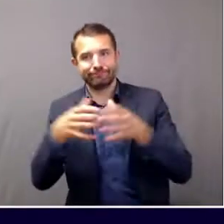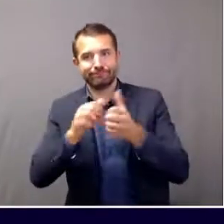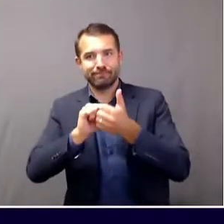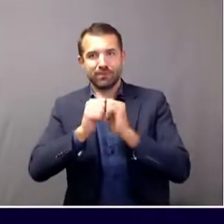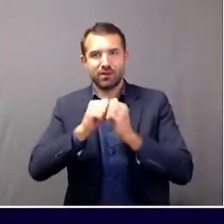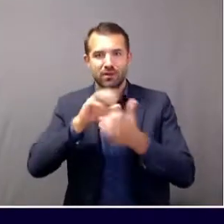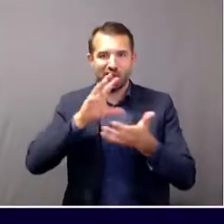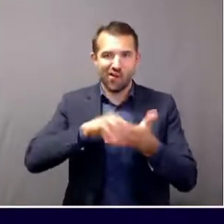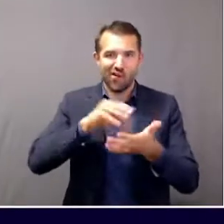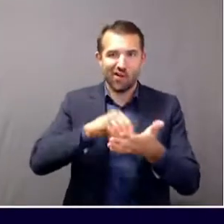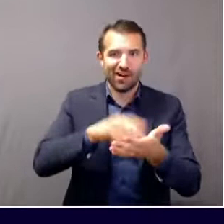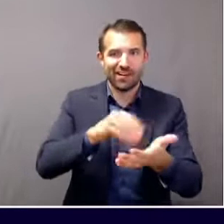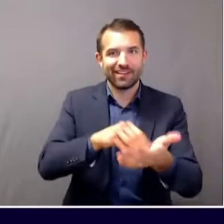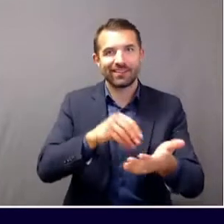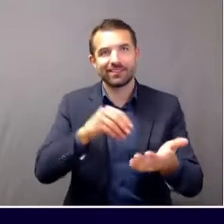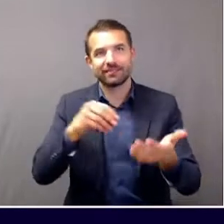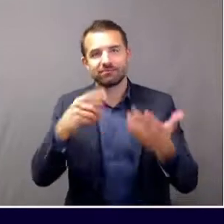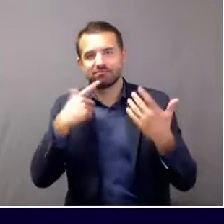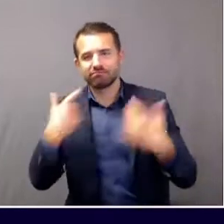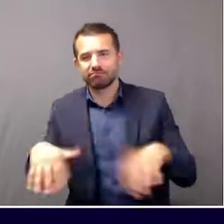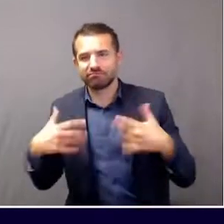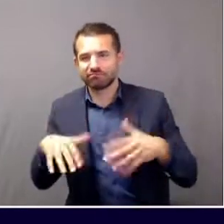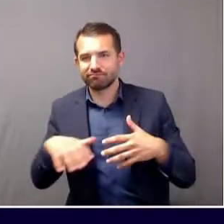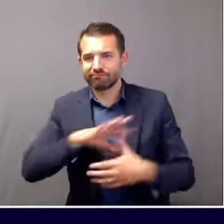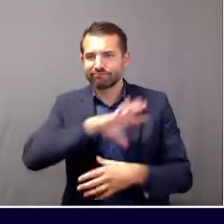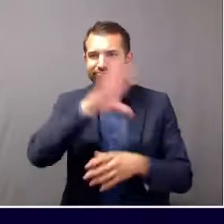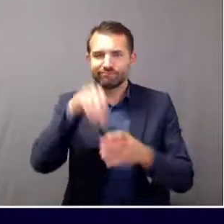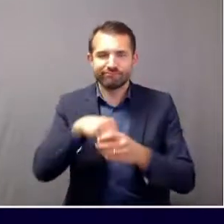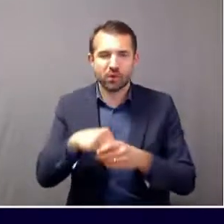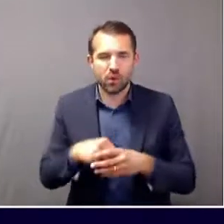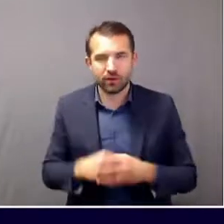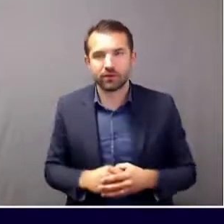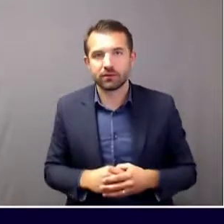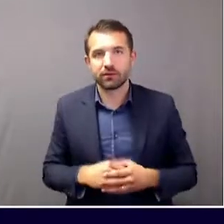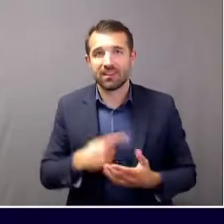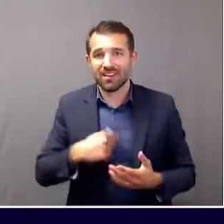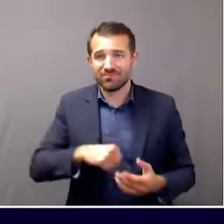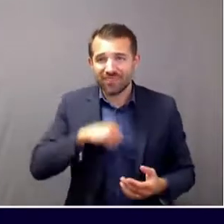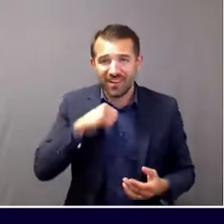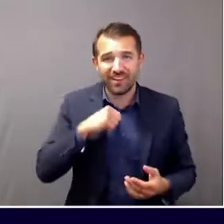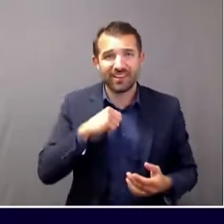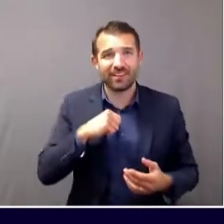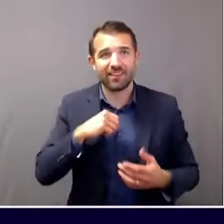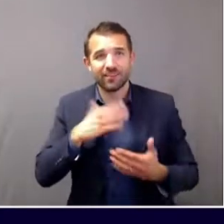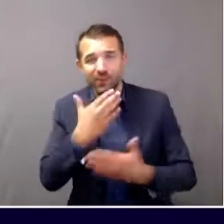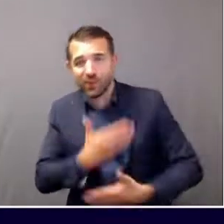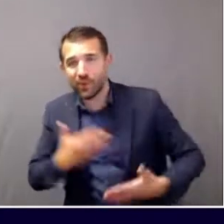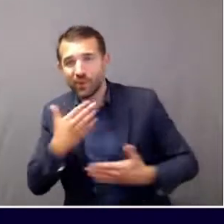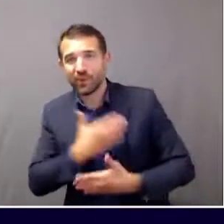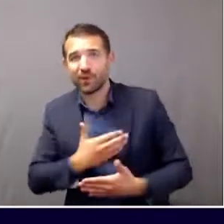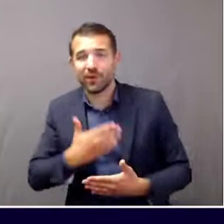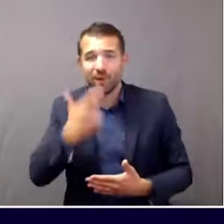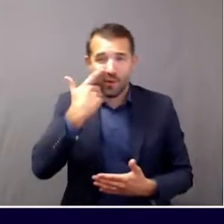environments to say nothing of the fact that they are a source of pride and entertainment for